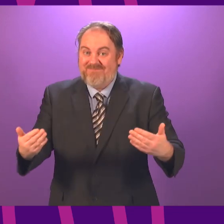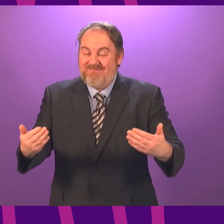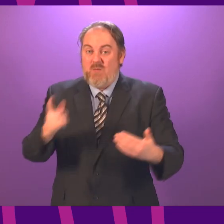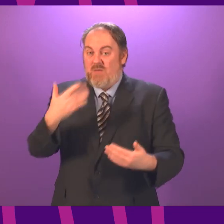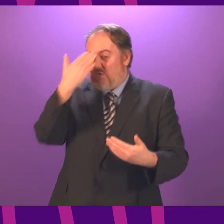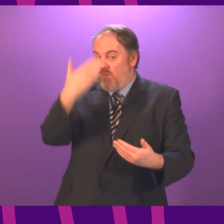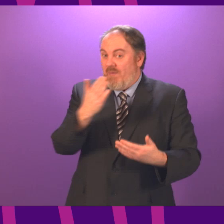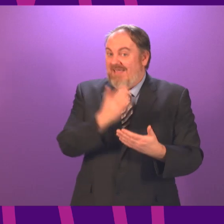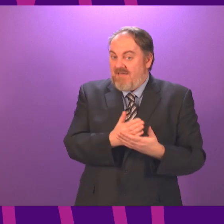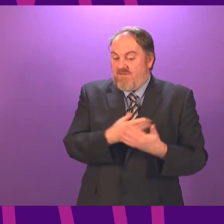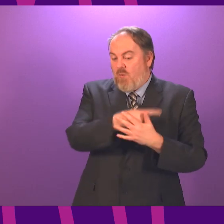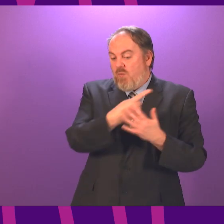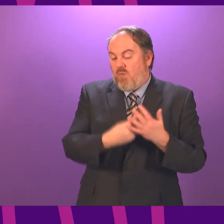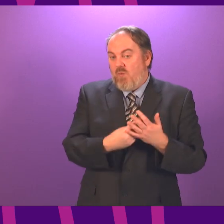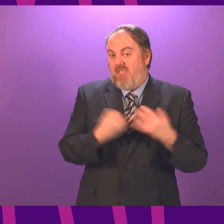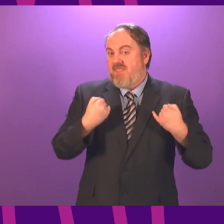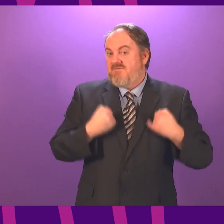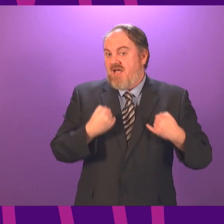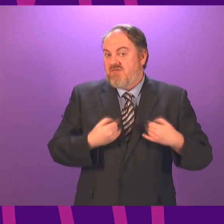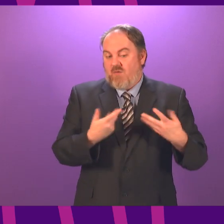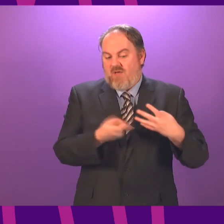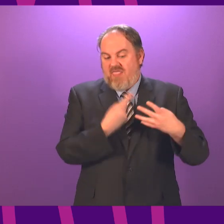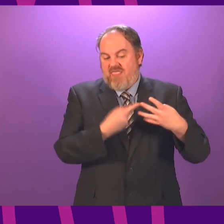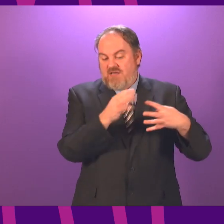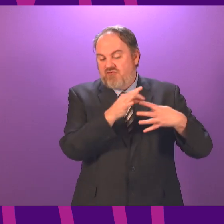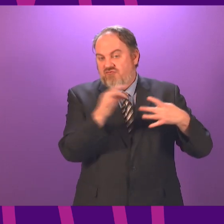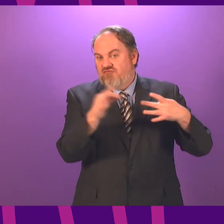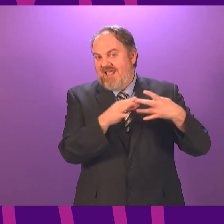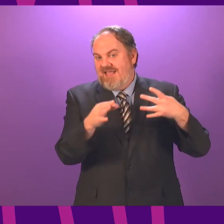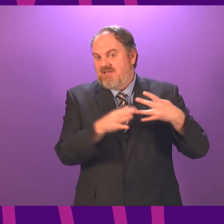on transmission, although all the evidence that is now emerging on that is positive,